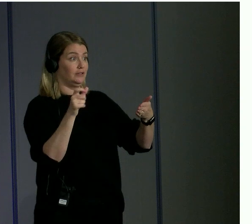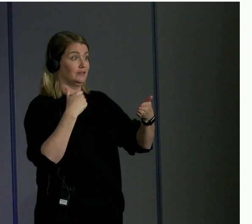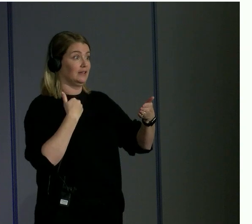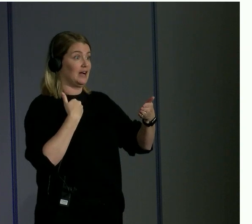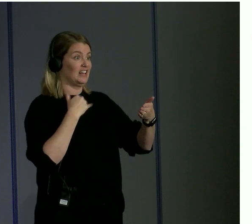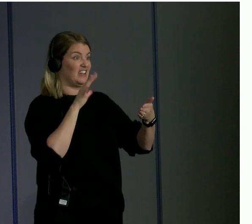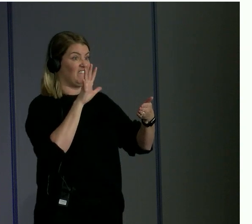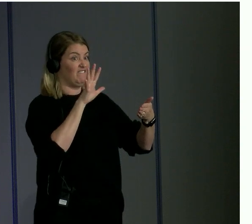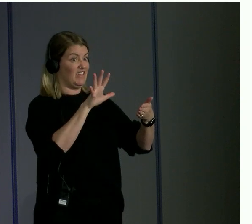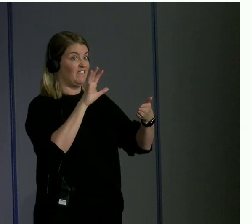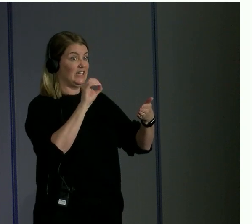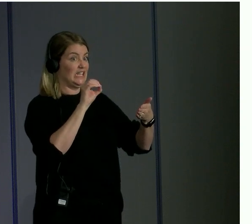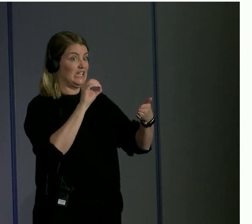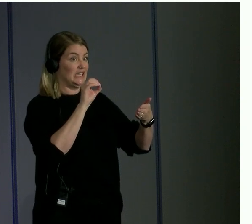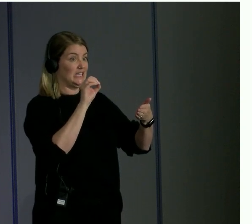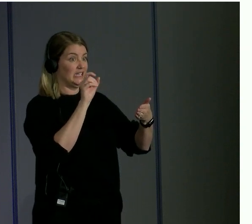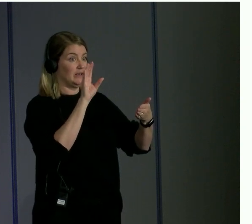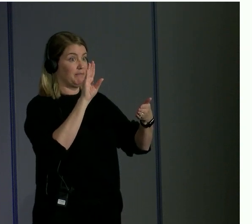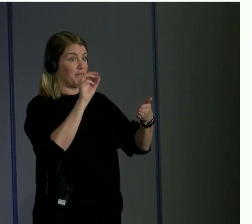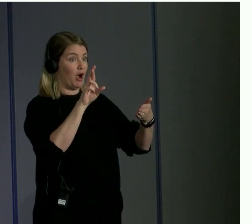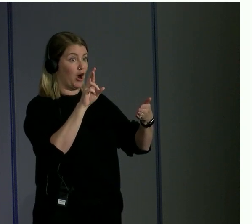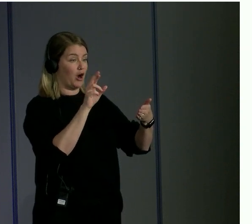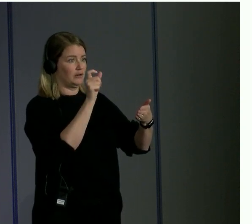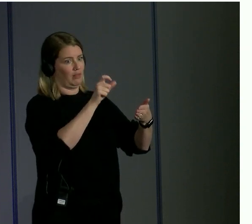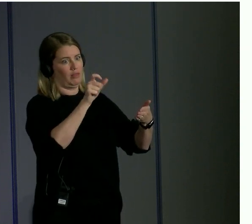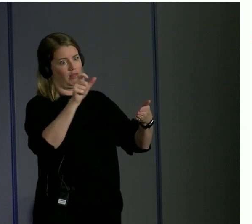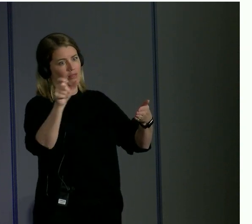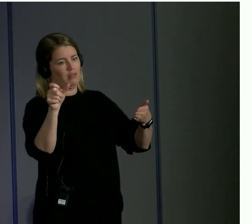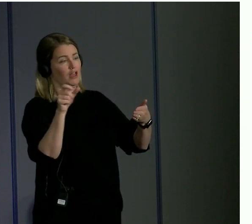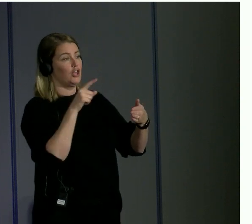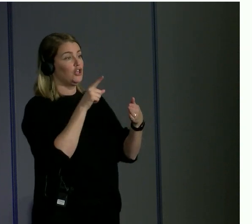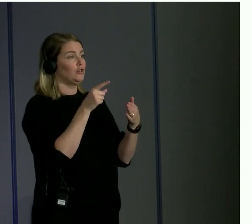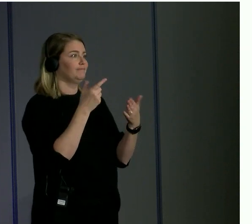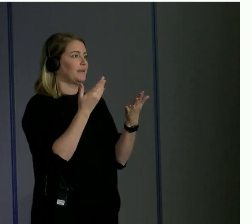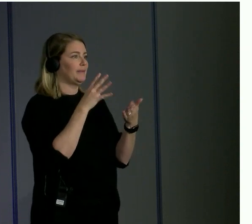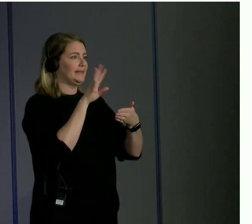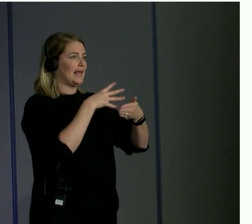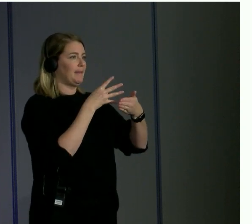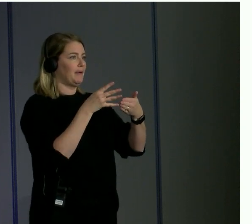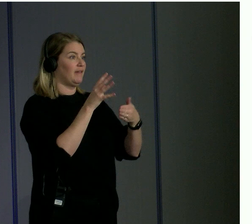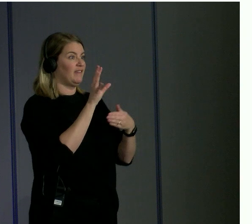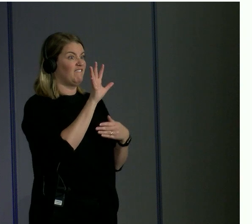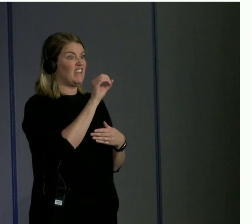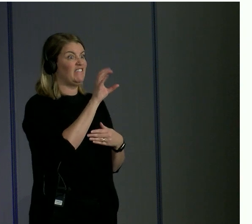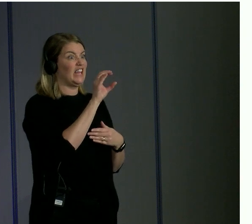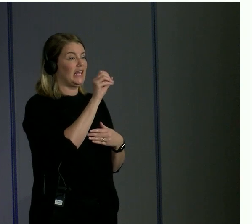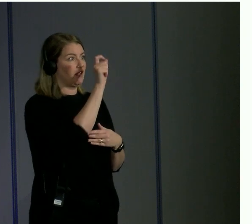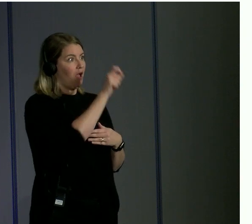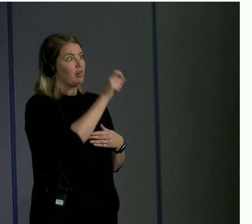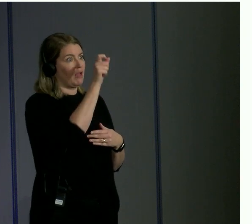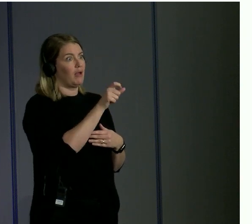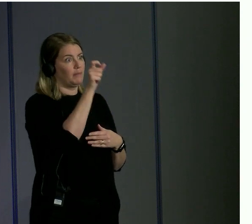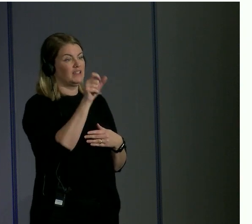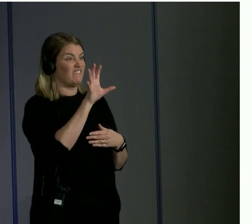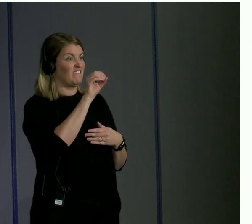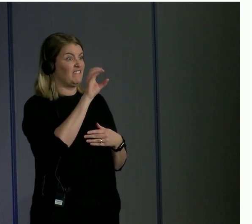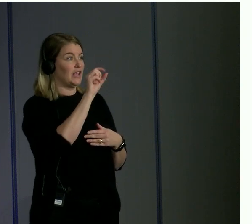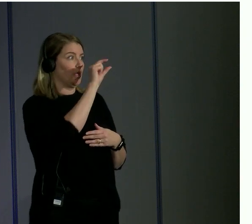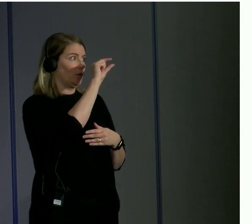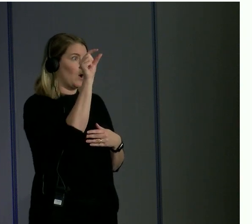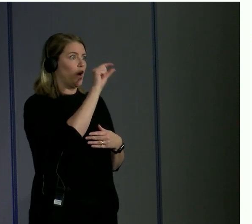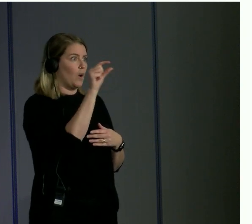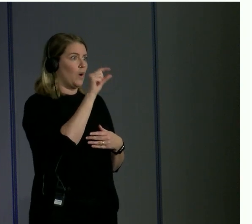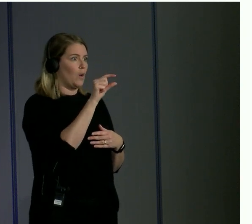bars in it and you gave me a table that has 50 columns and 50 rows, how many data points is that?